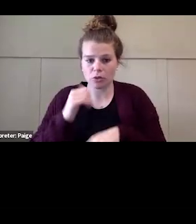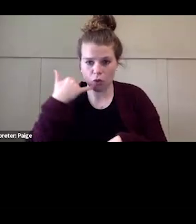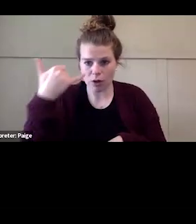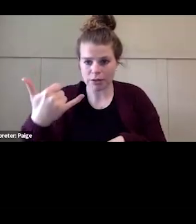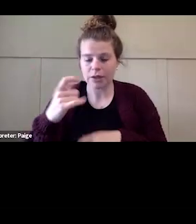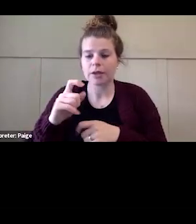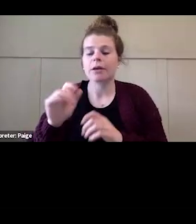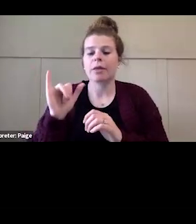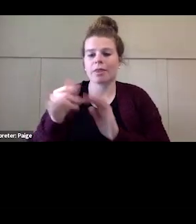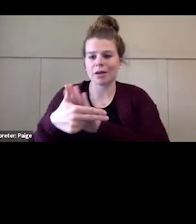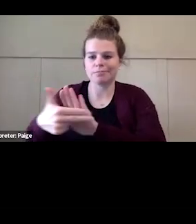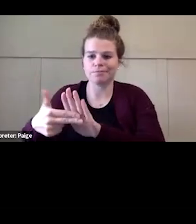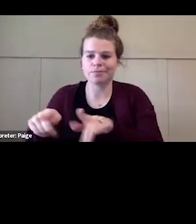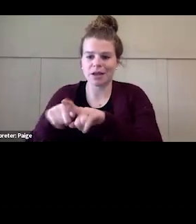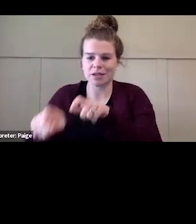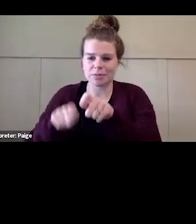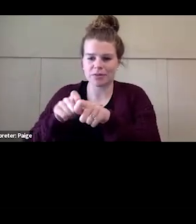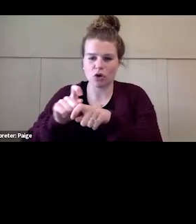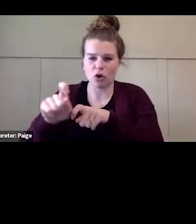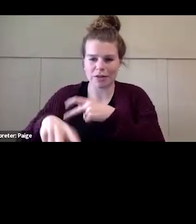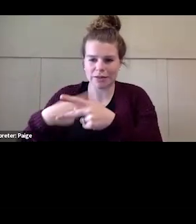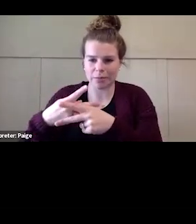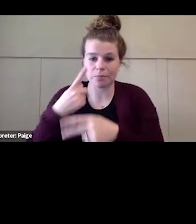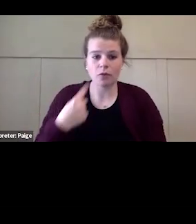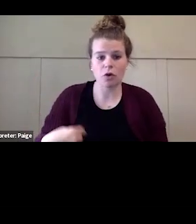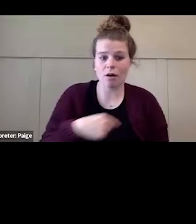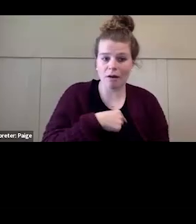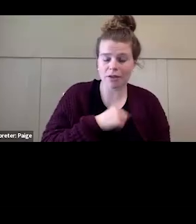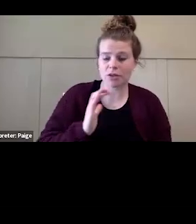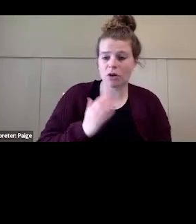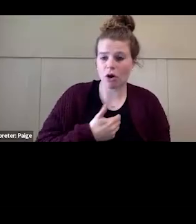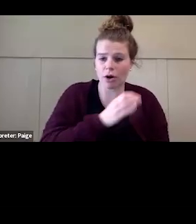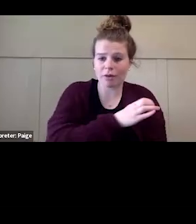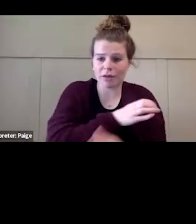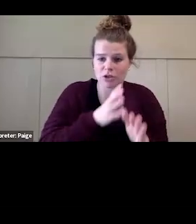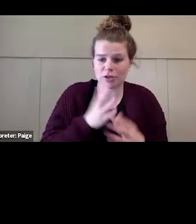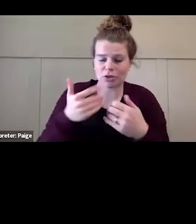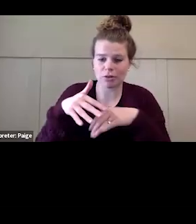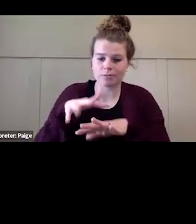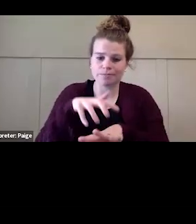that's identified at the end of the call. So for us, our clinicians embedded in the call center